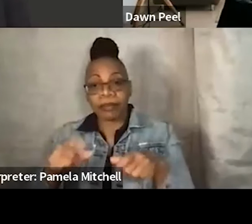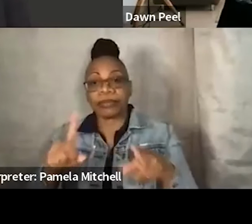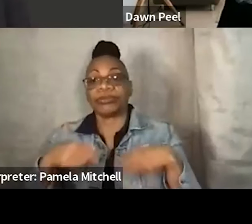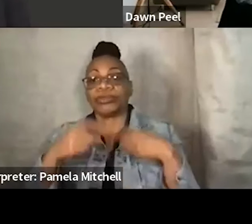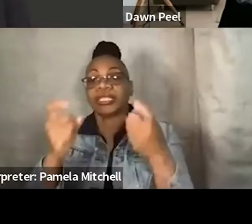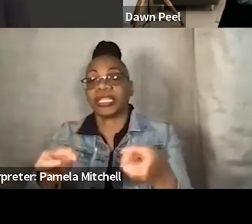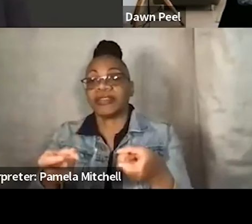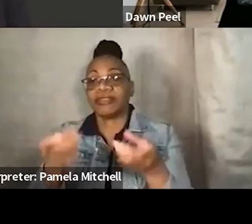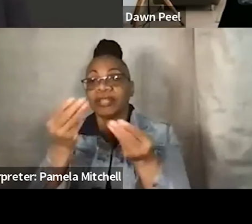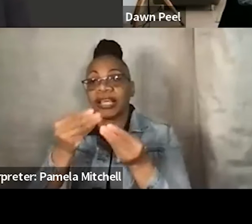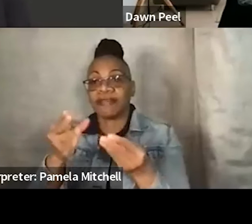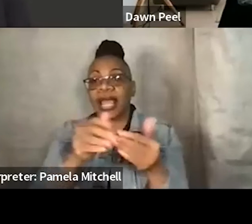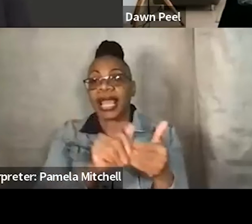to the appropriate people to talk to.